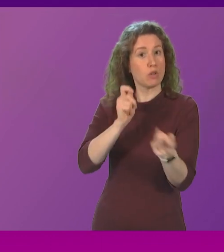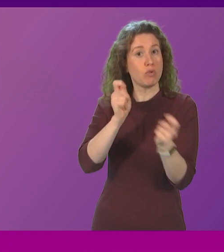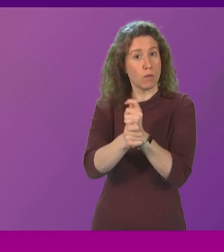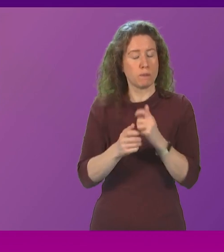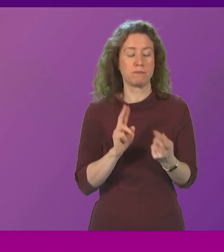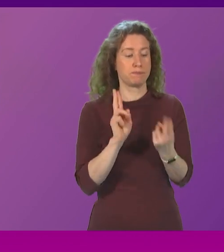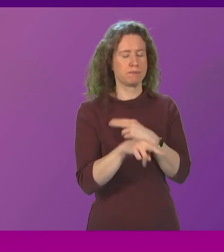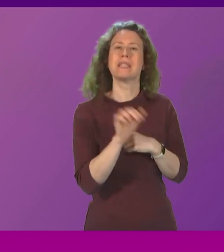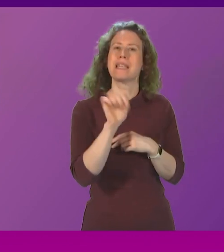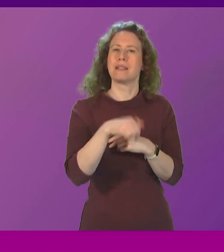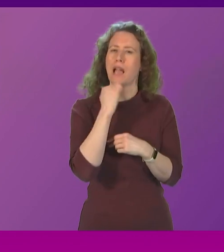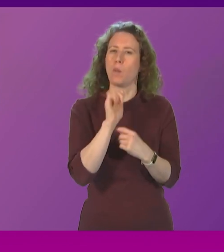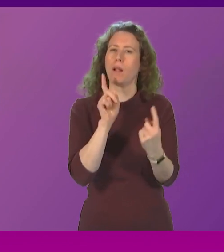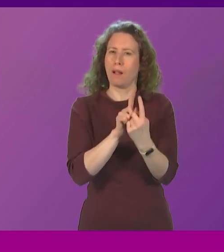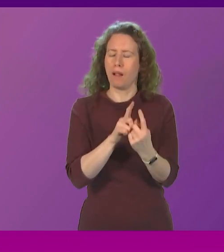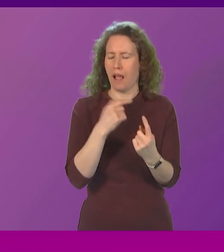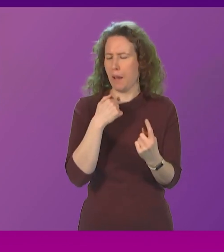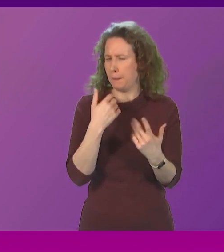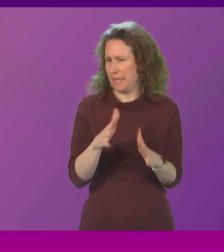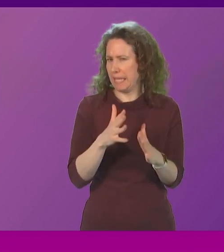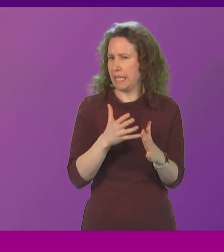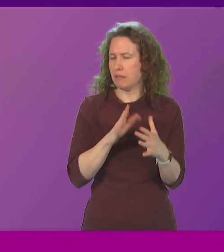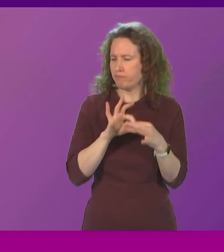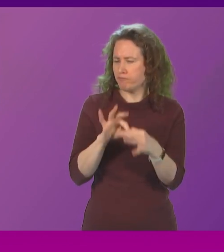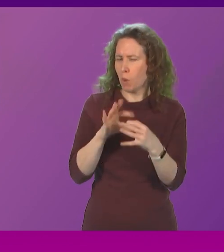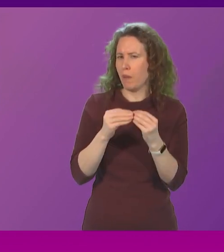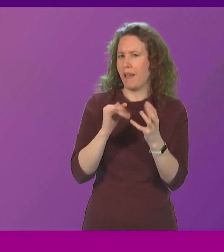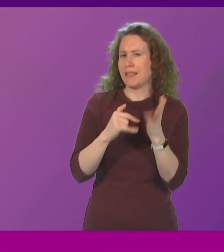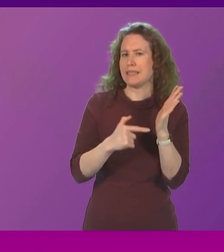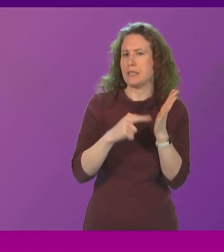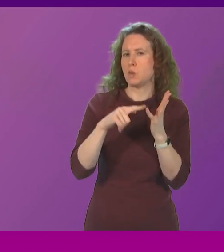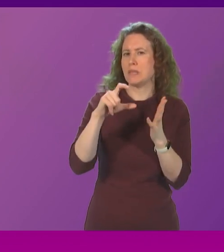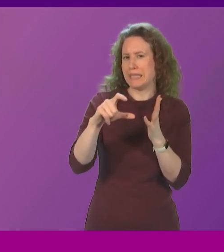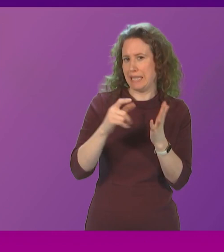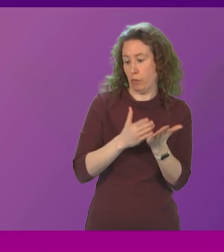I had very constructive engagement with the STUC during the leadership contest.